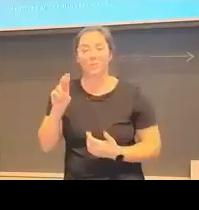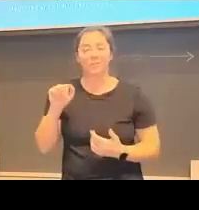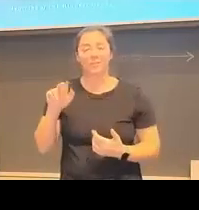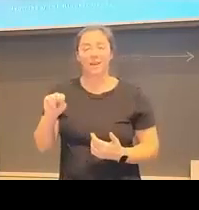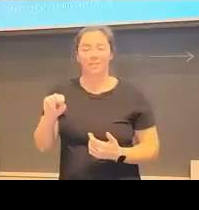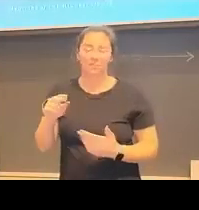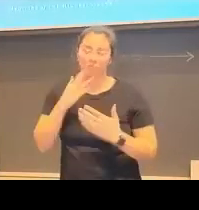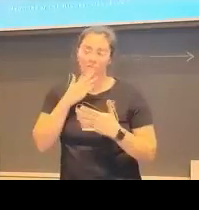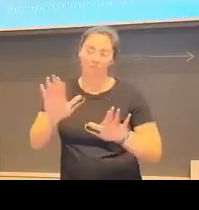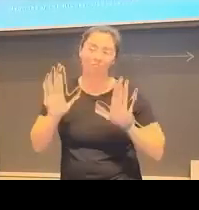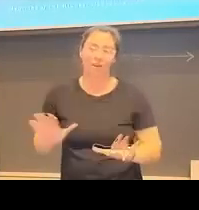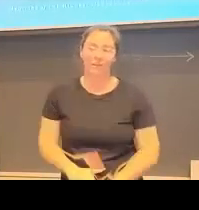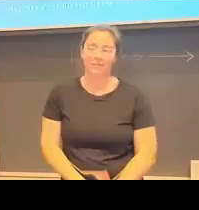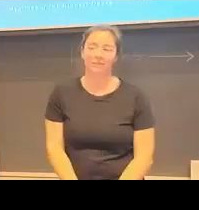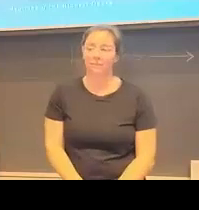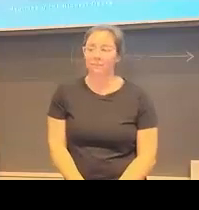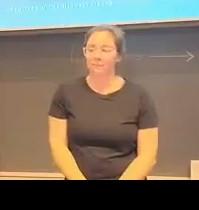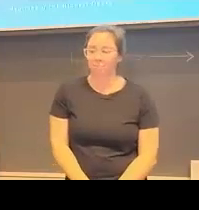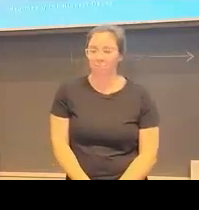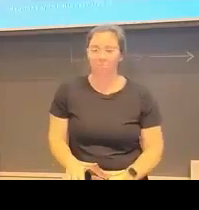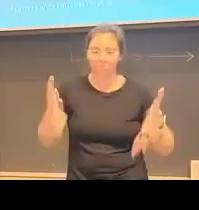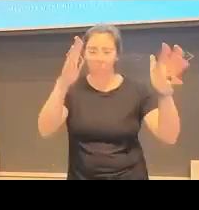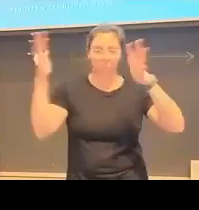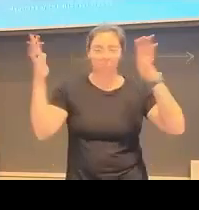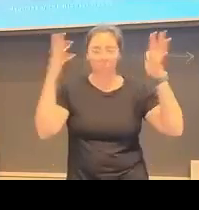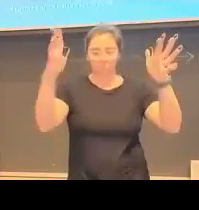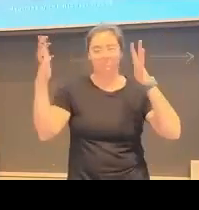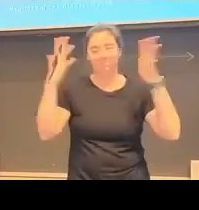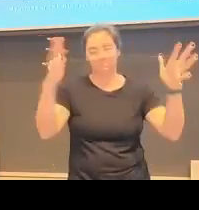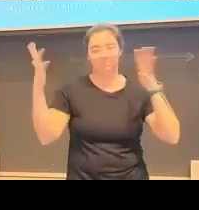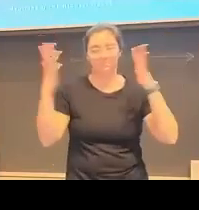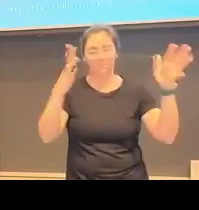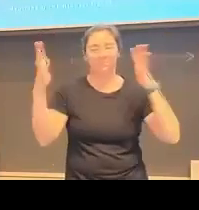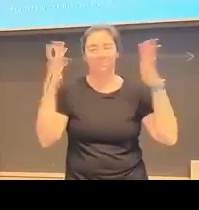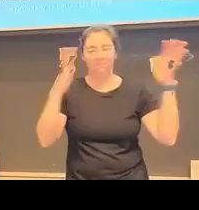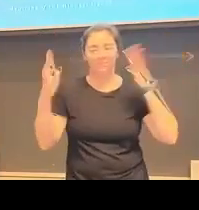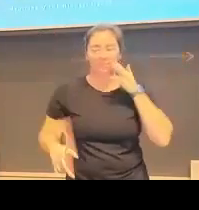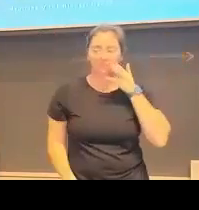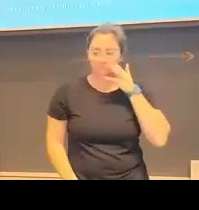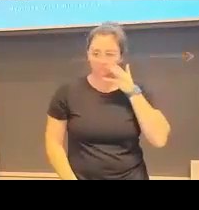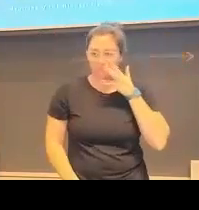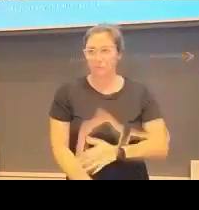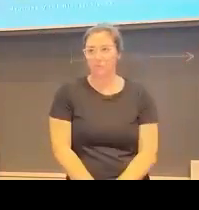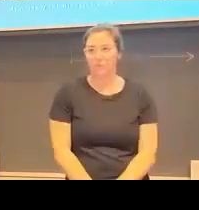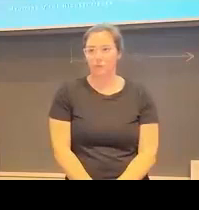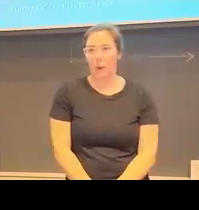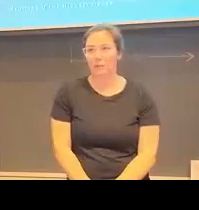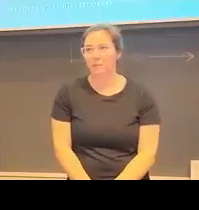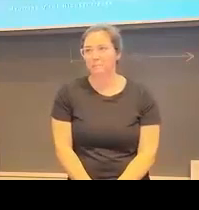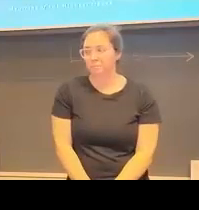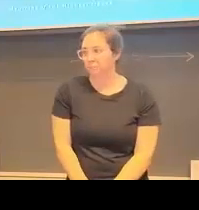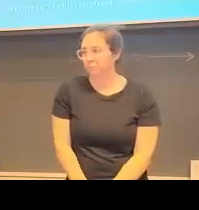great